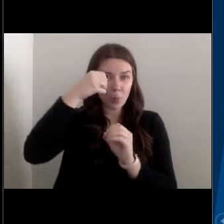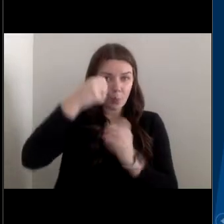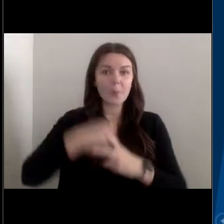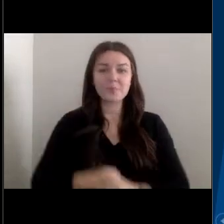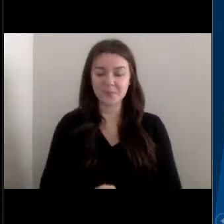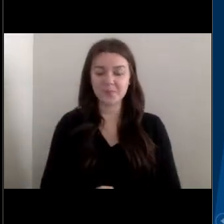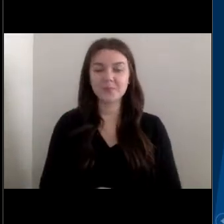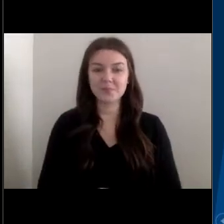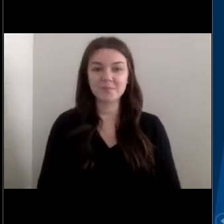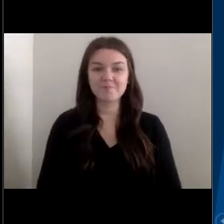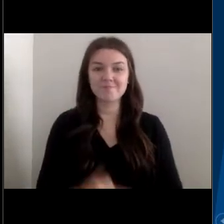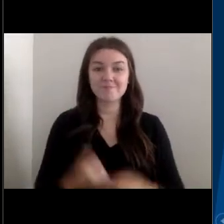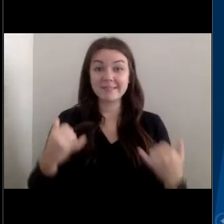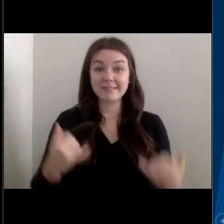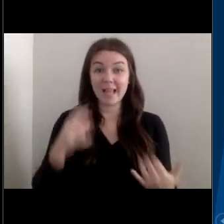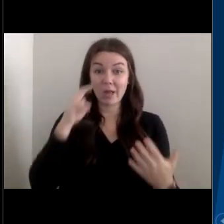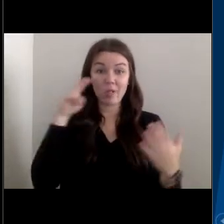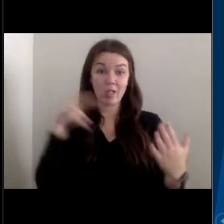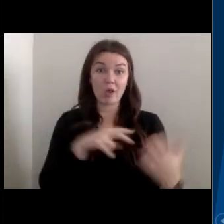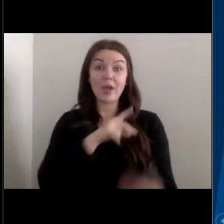and take a look at our king crab lifecycle.